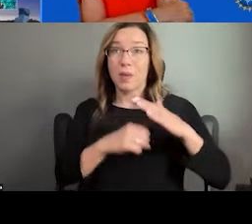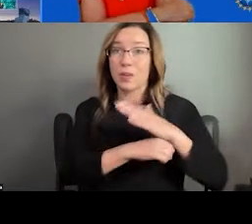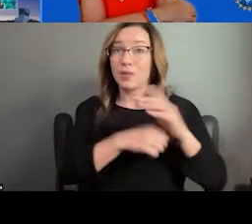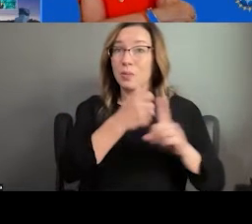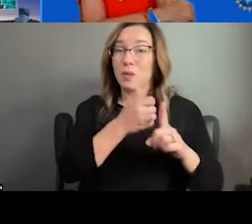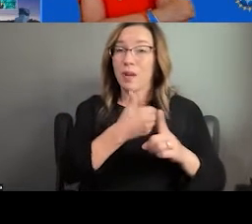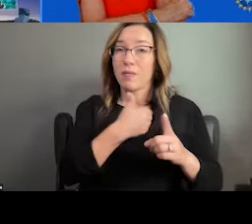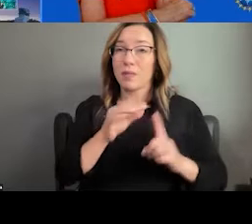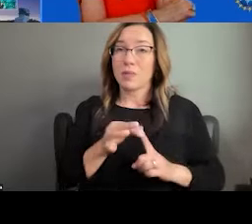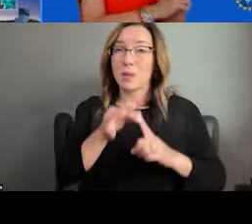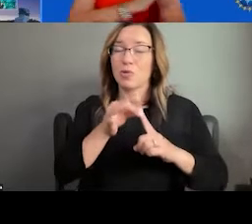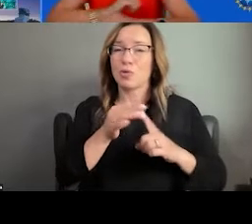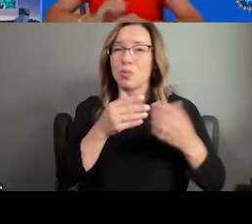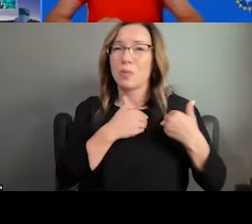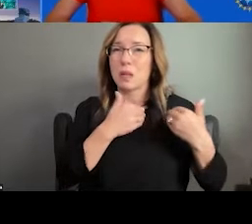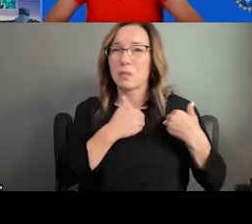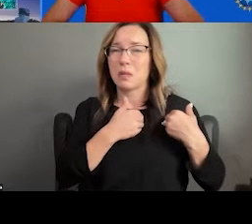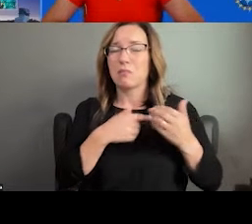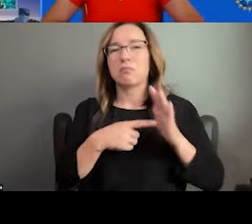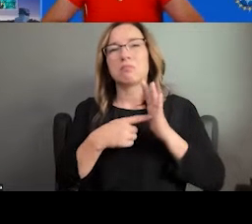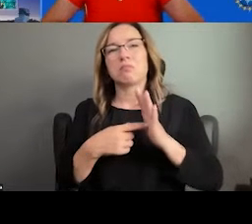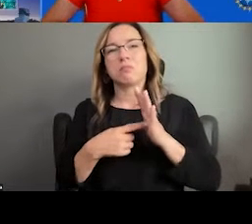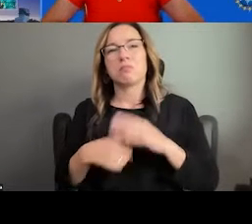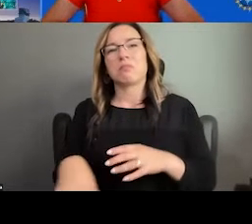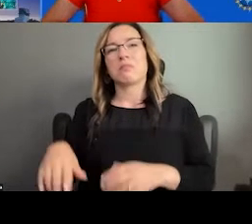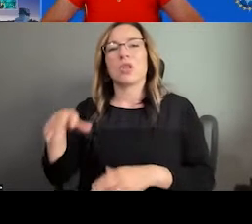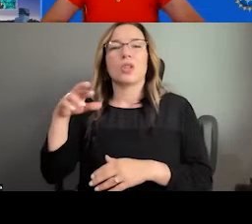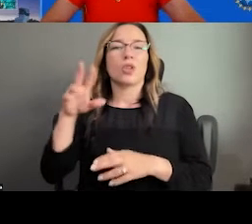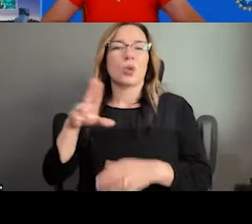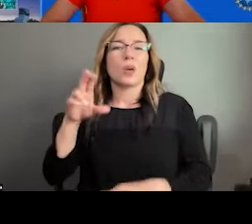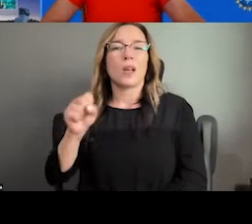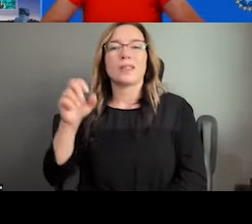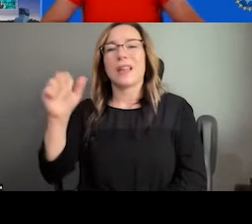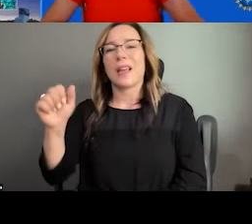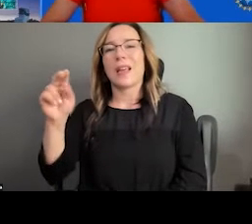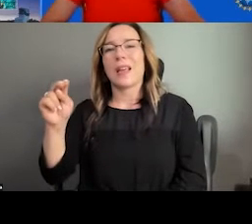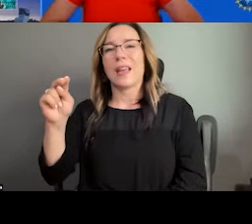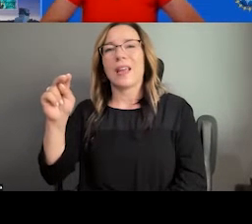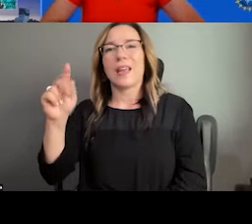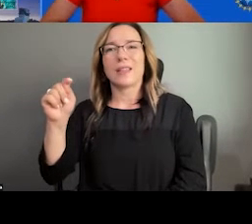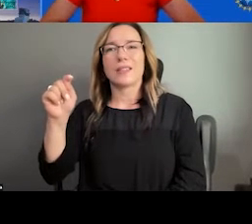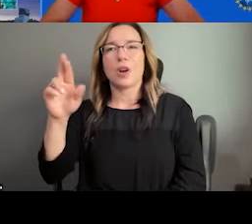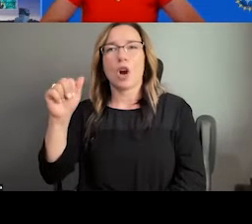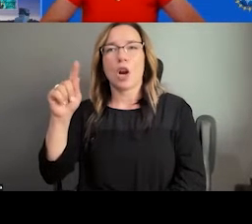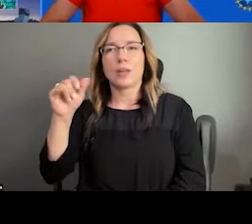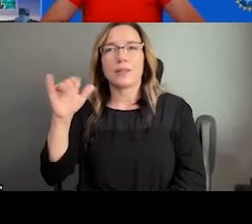An example of that is the US Antarctic Research Program. Finally, the third category